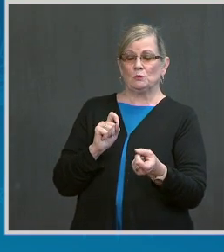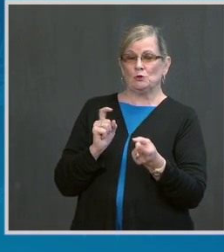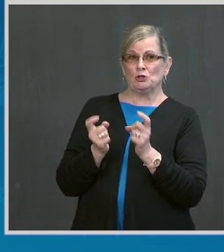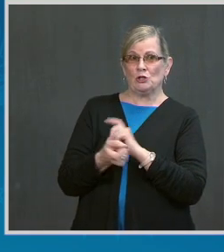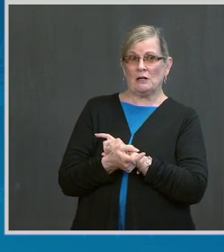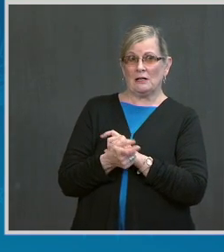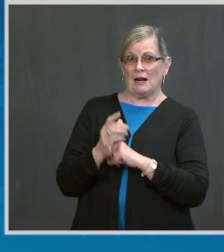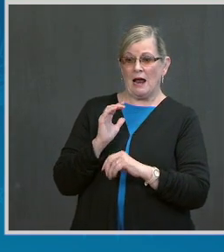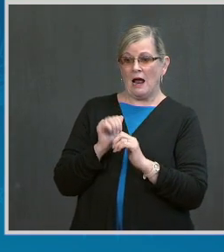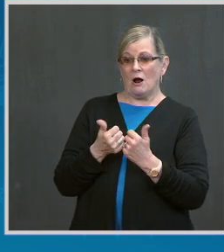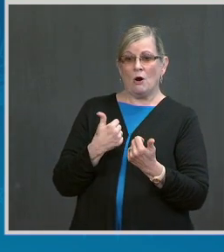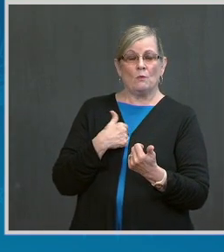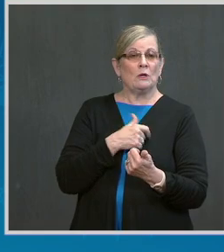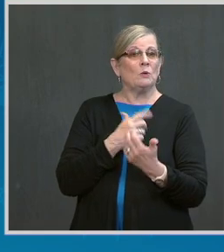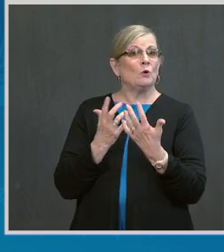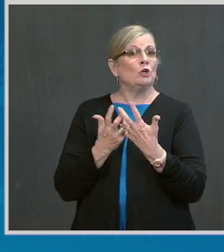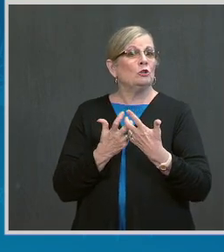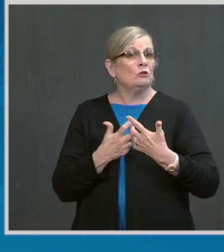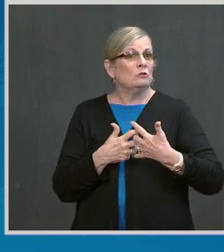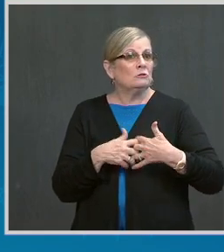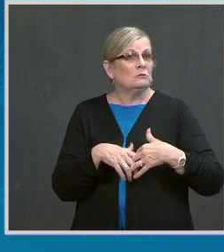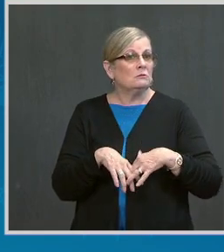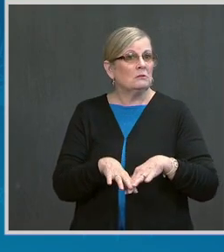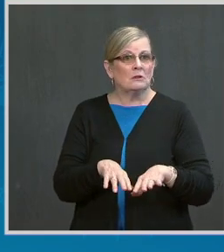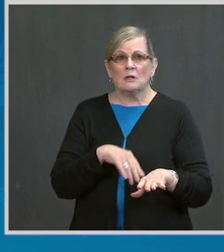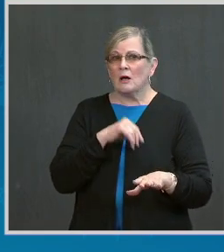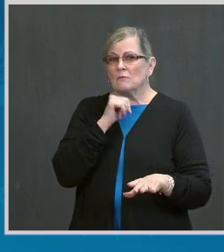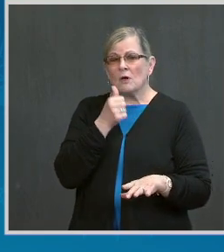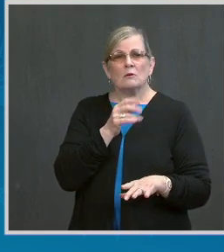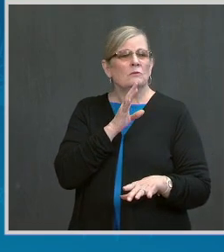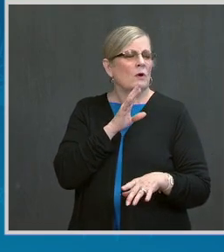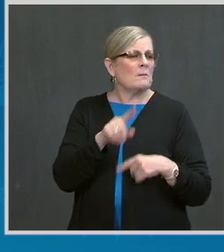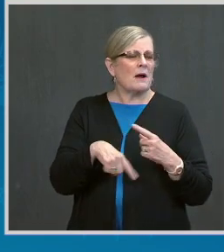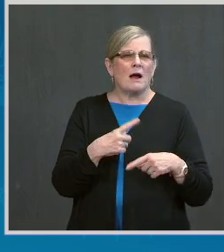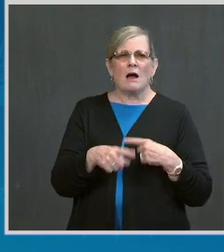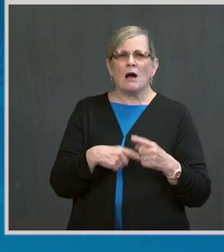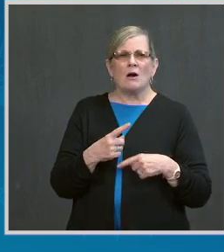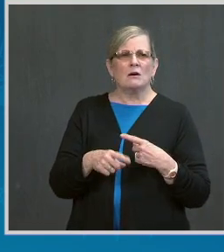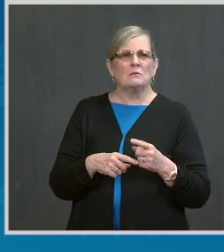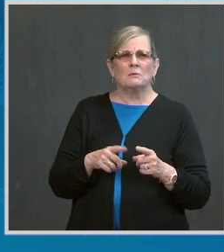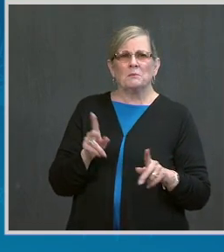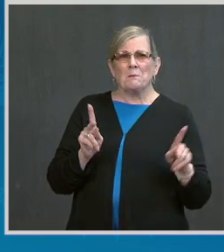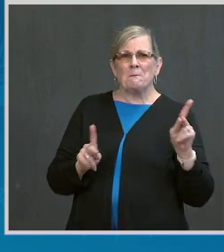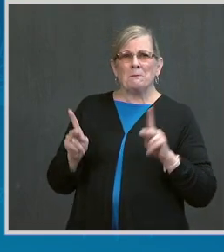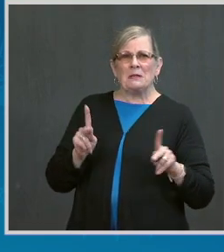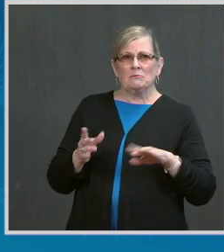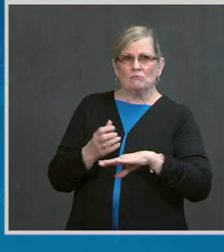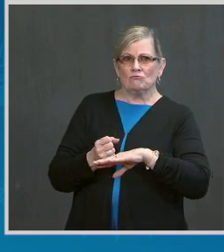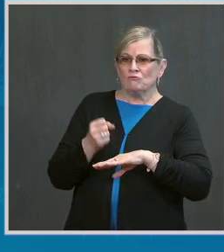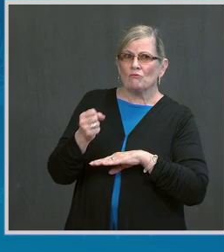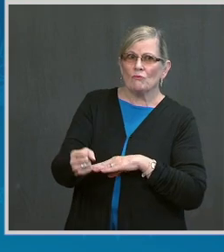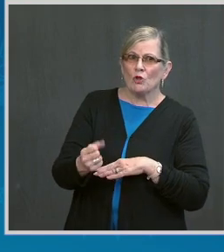to work in good union jobs. The AAPI community knows the power of unions